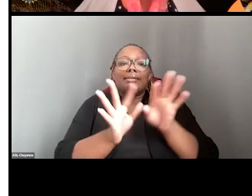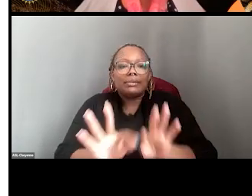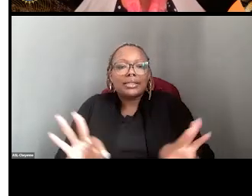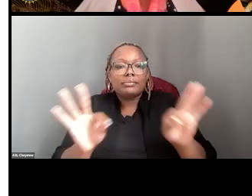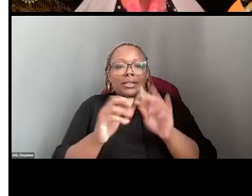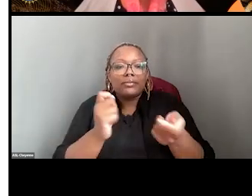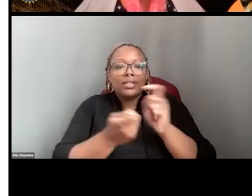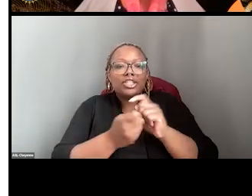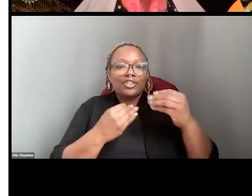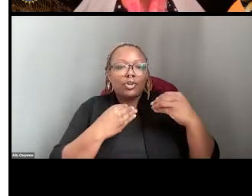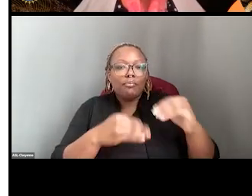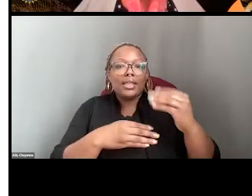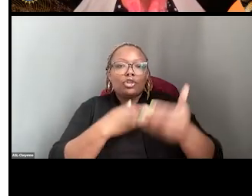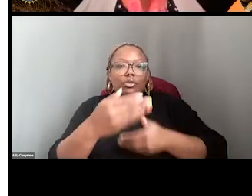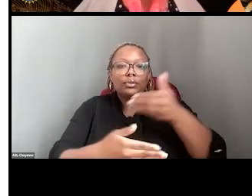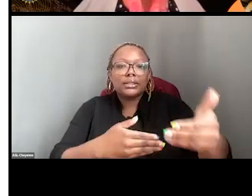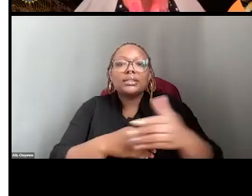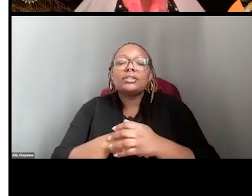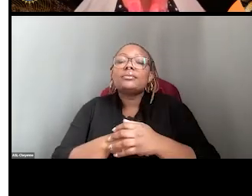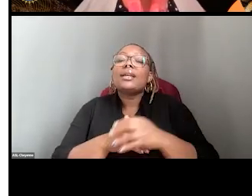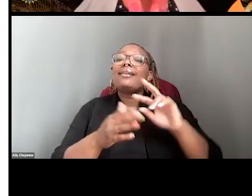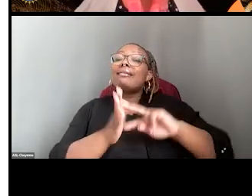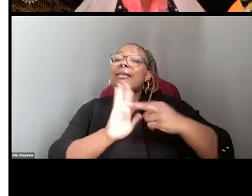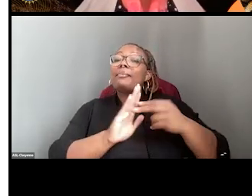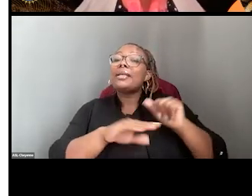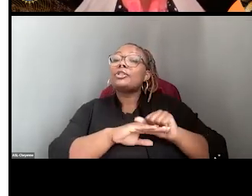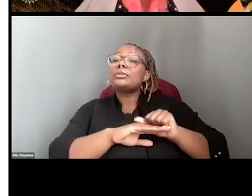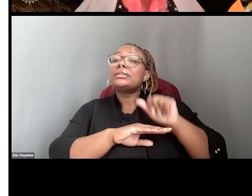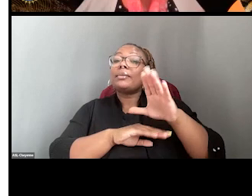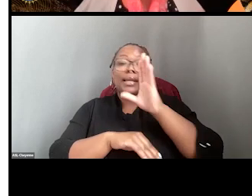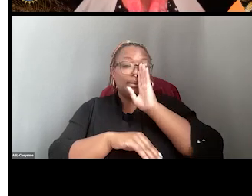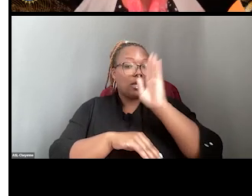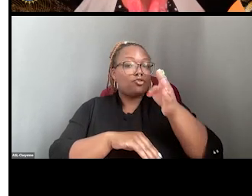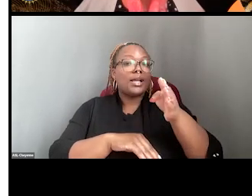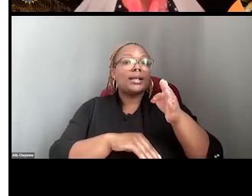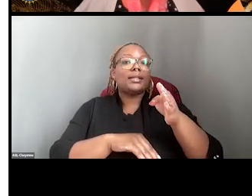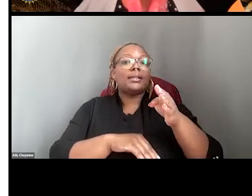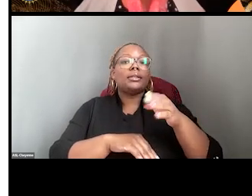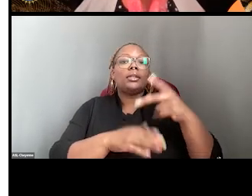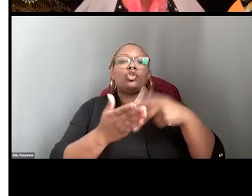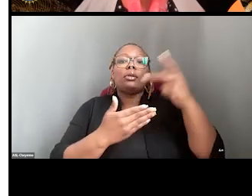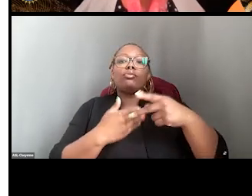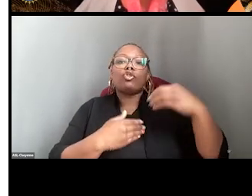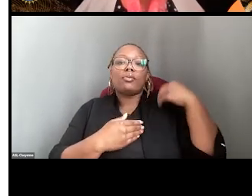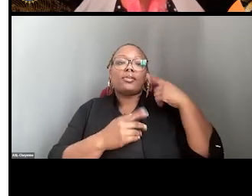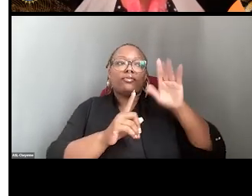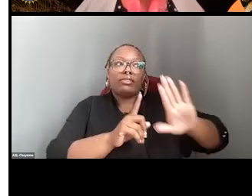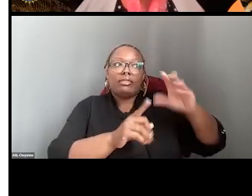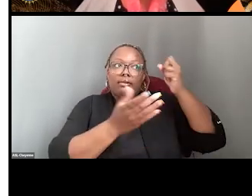These are submitted directly to the program officer for their approval. And these are other than changes in objective or scope.